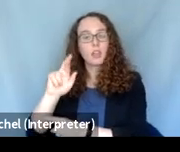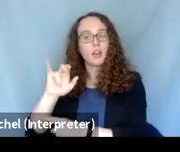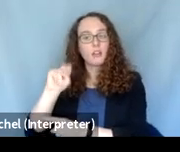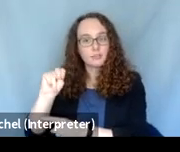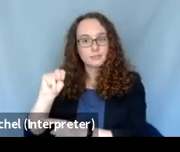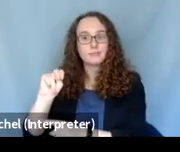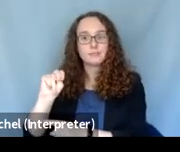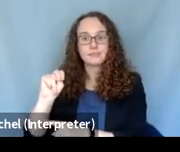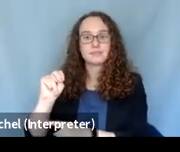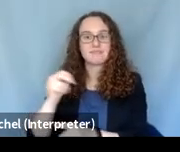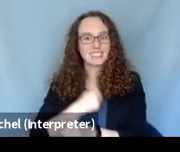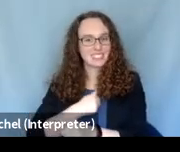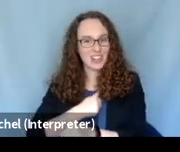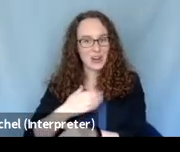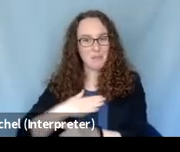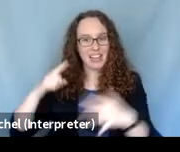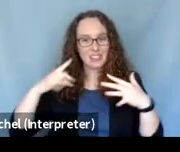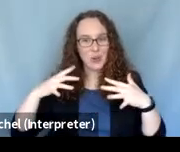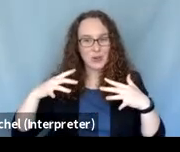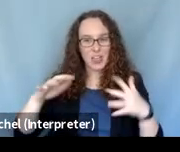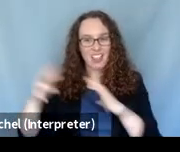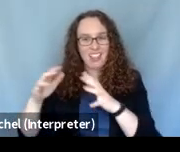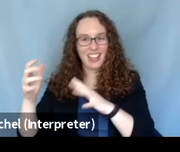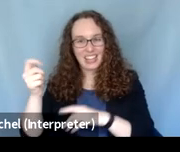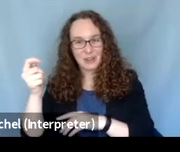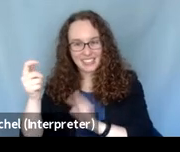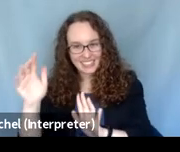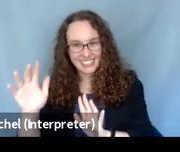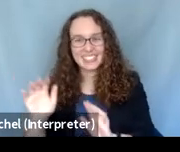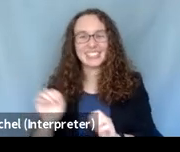was some feedback there... the first one is California Career Zone,